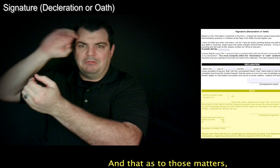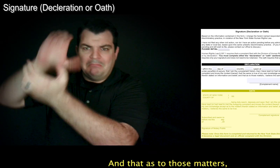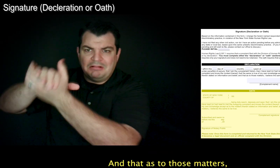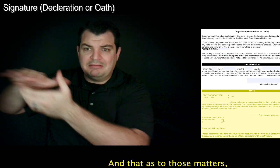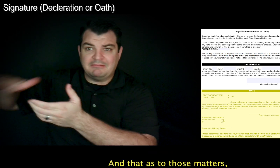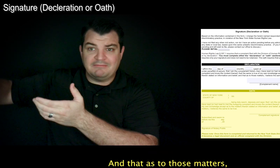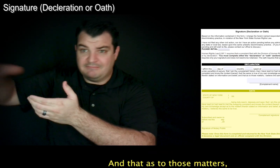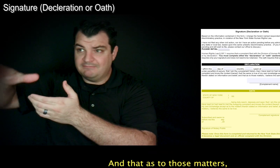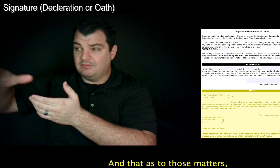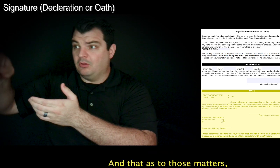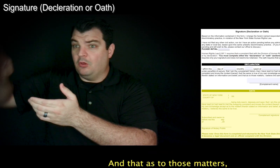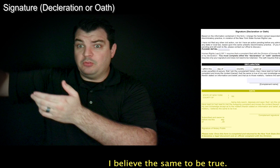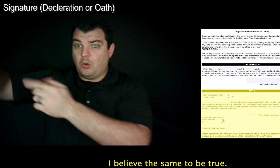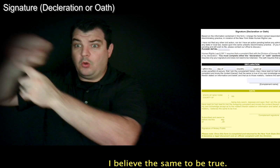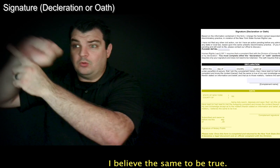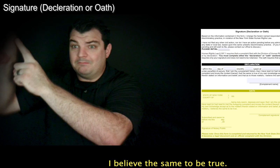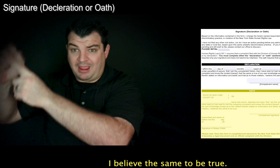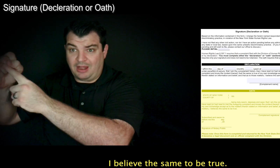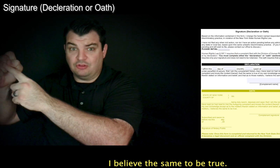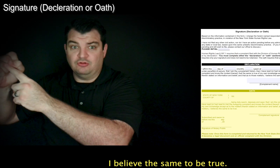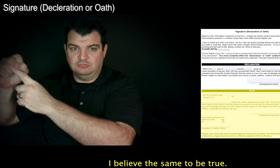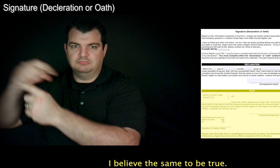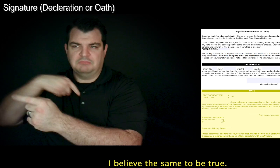And that as to those matters, I believe the same to be true.